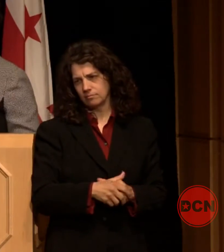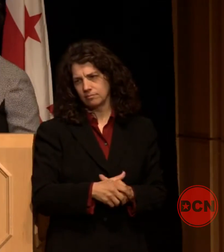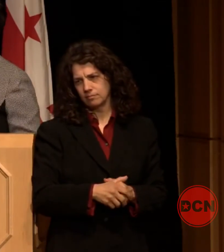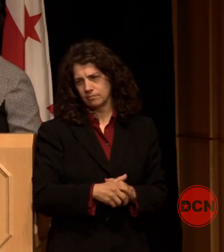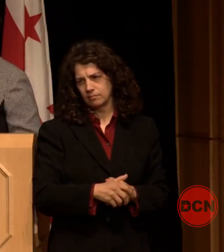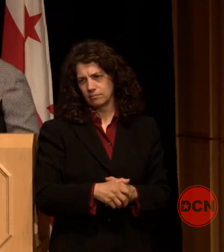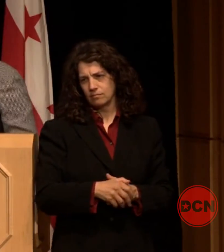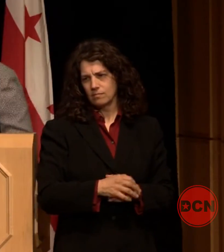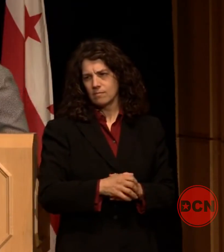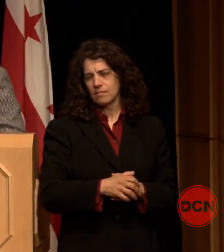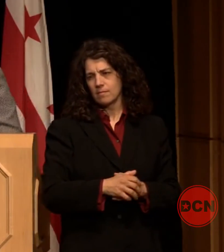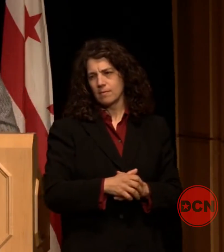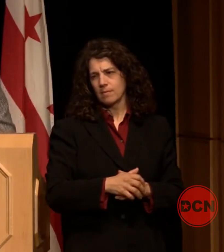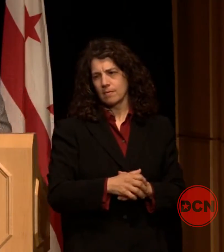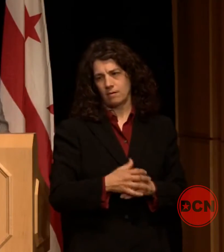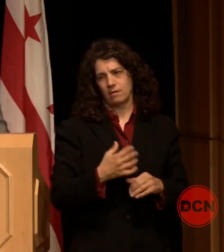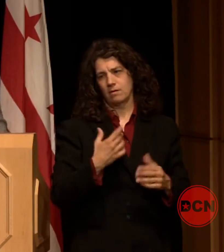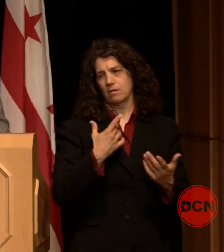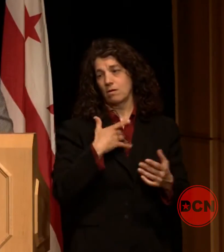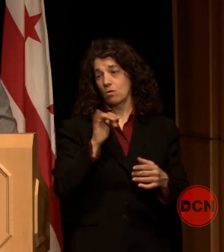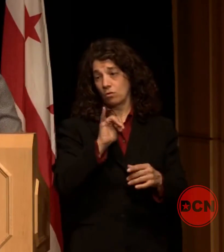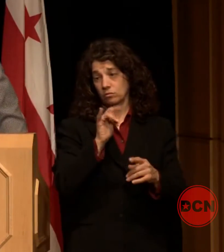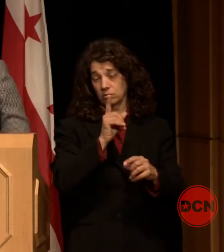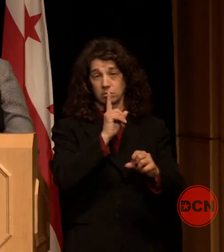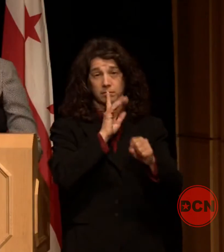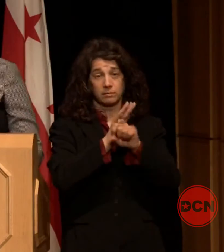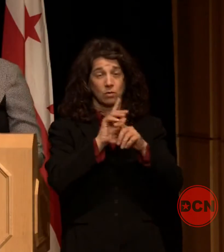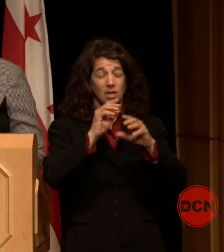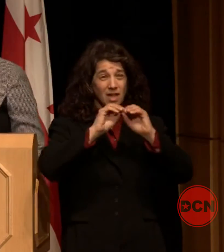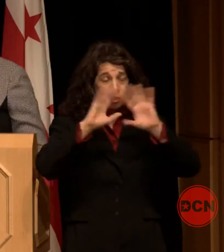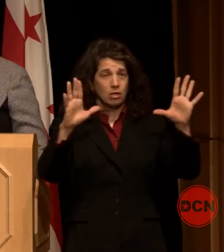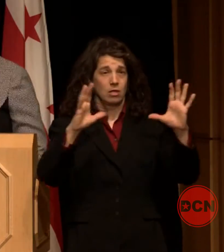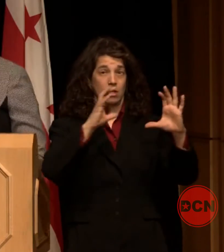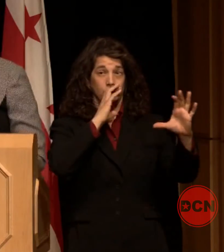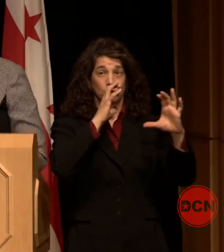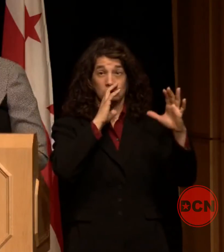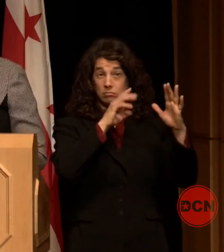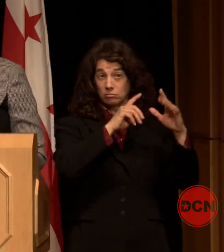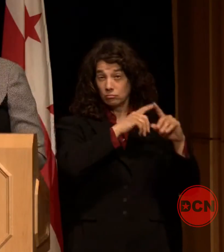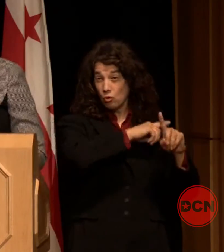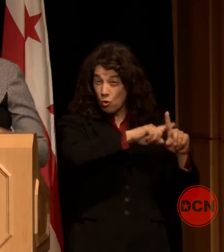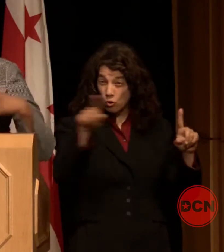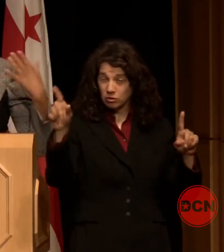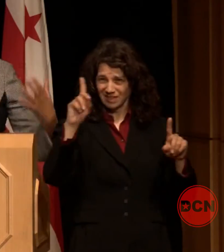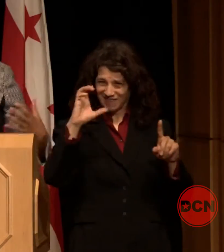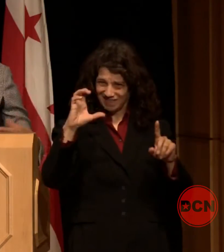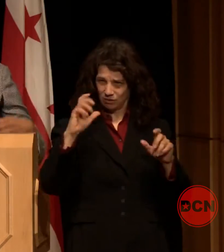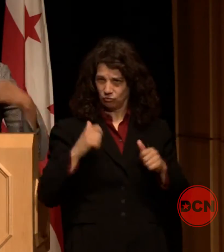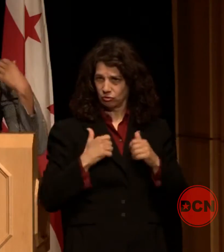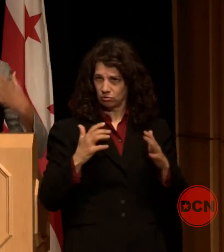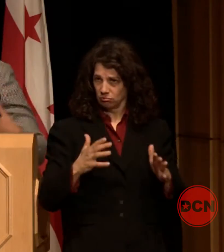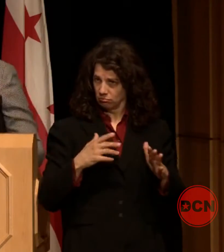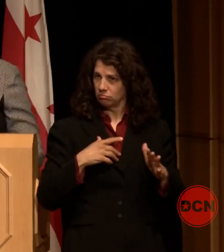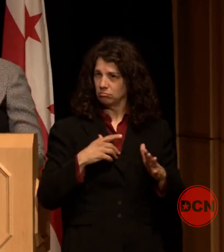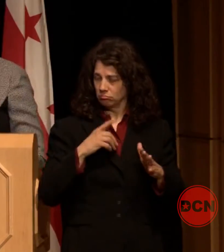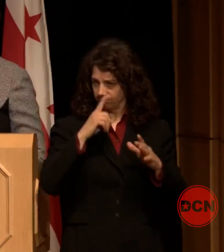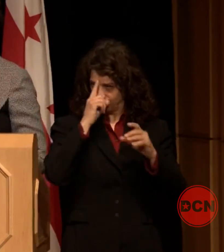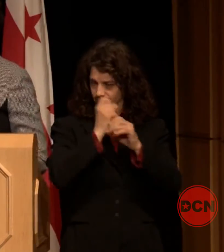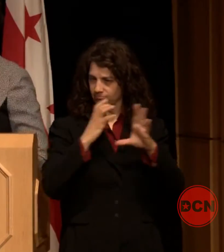BRIAN AND HIS TEAM HAVE BEEN VERY FOCUSED ON DATA AND GETTING THAT DATA OUT. SO RESIDENTS, POLICY MAKERS,